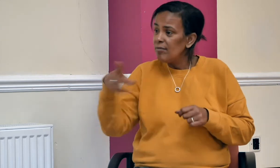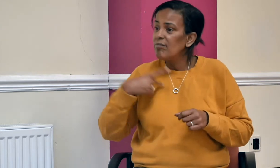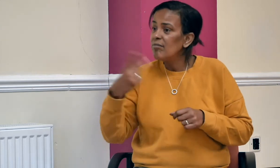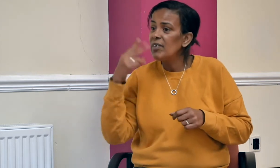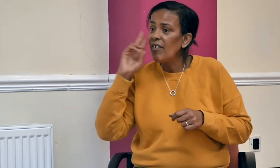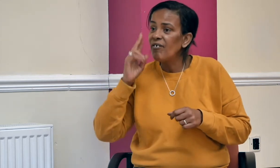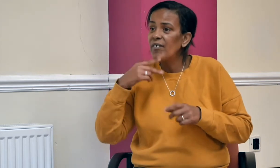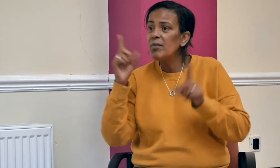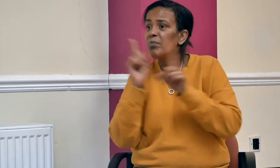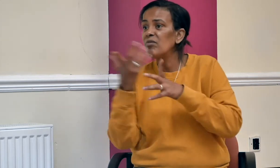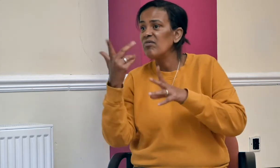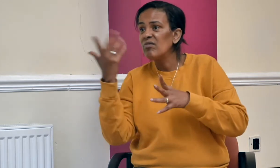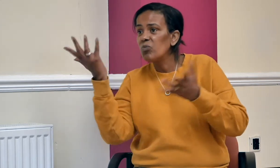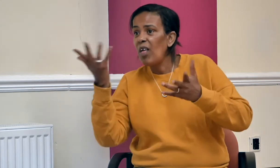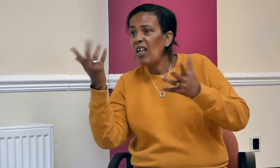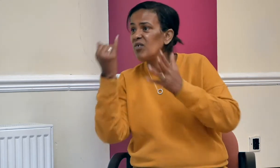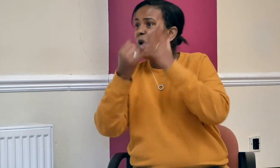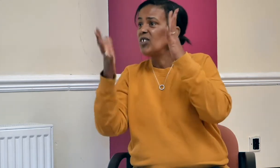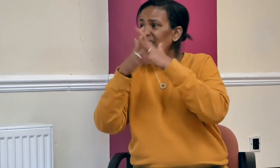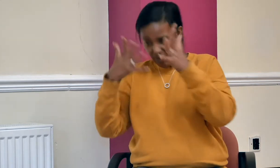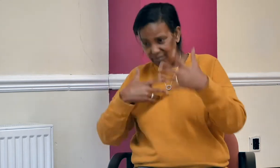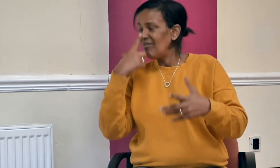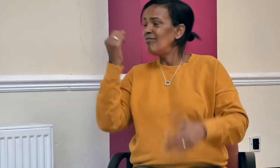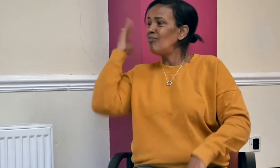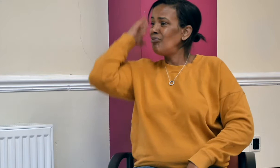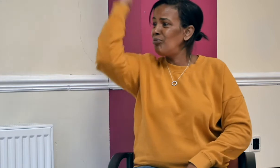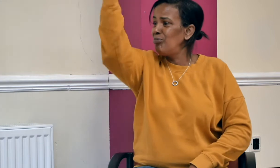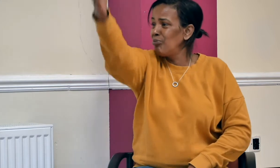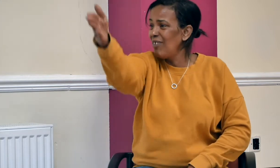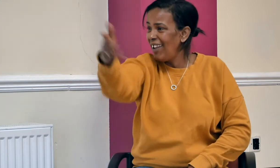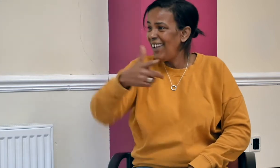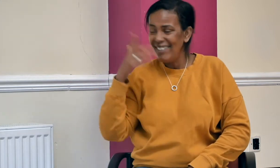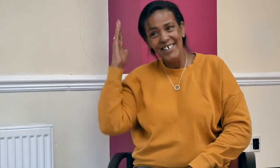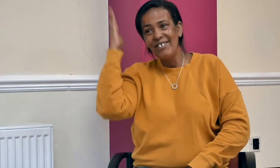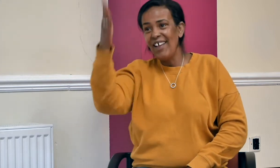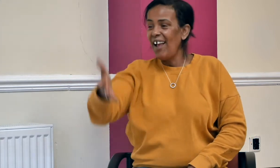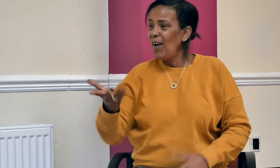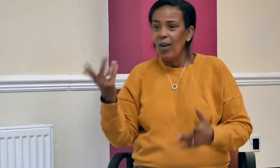whereas Deaf people are like: "Where shall we meet? Swansea? Let's go!"